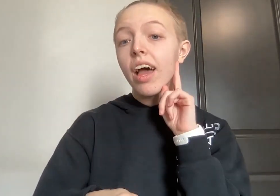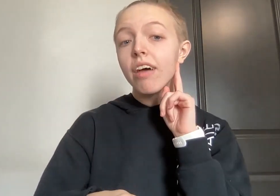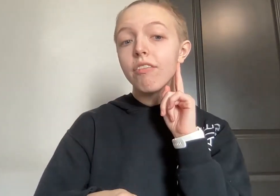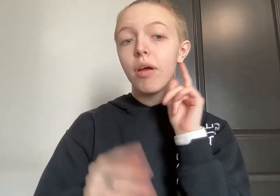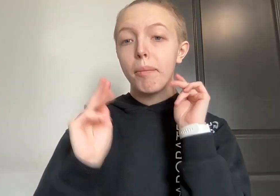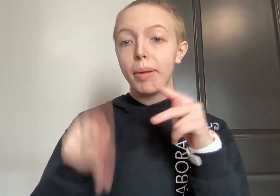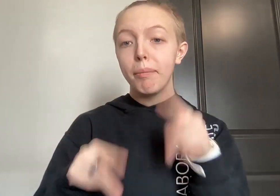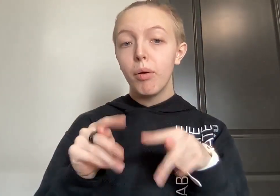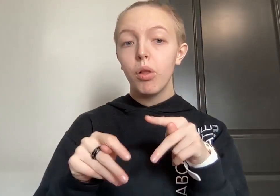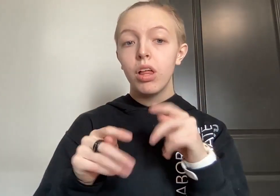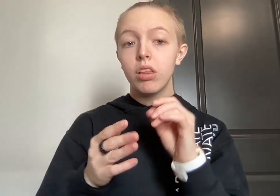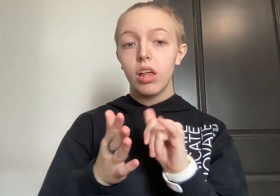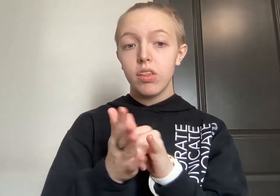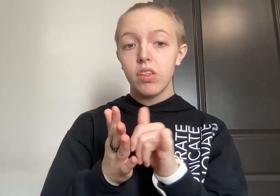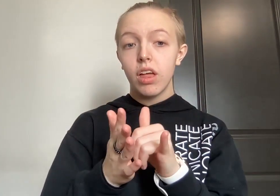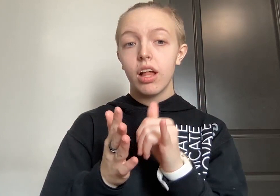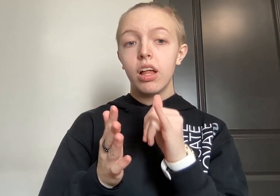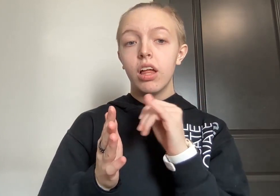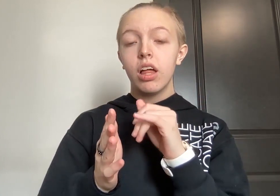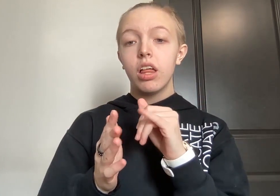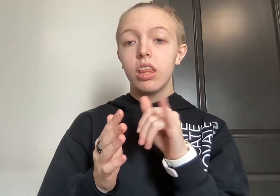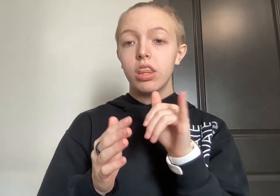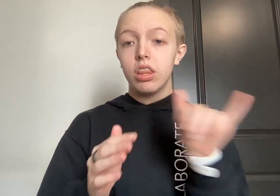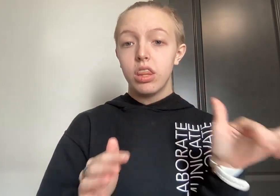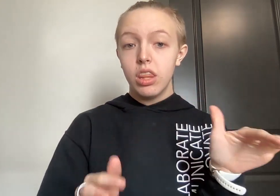deaf people is that they are all the same.